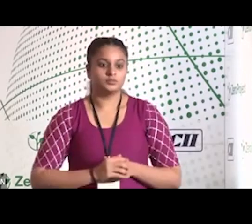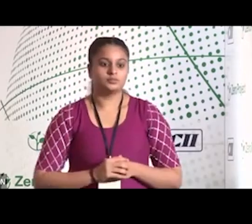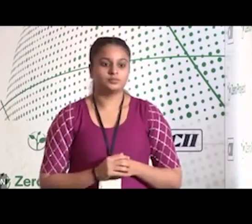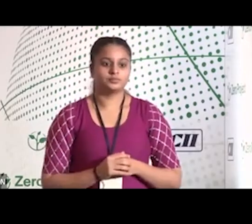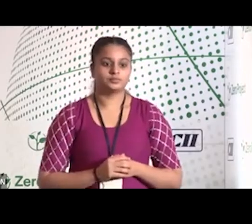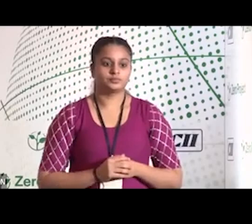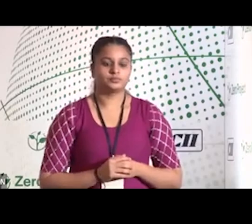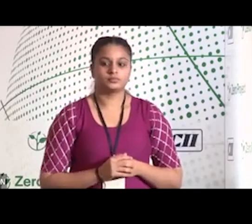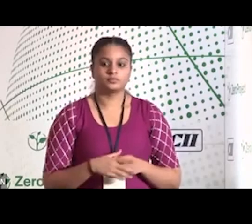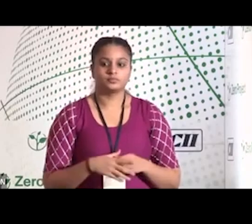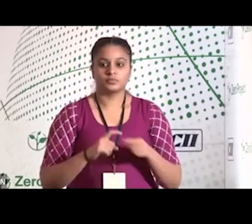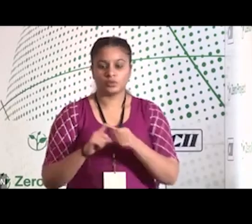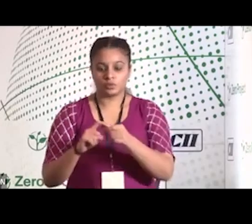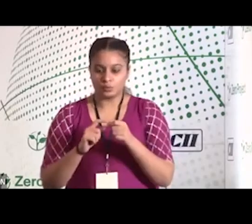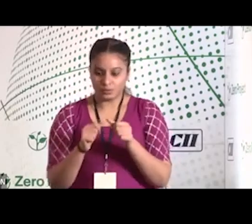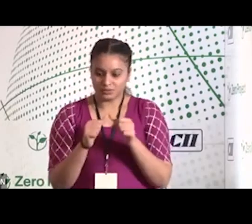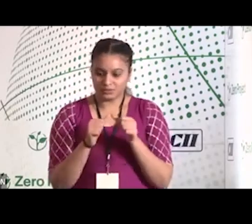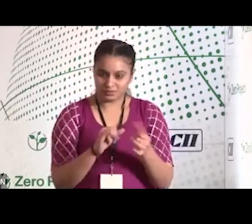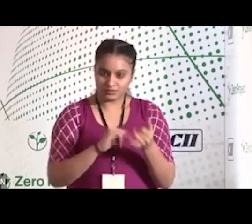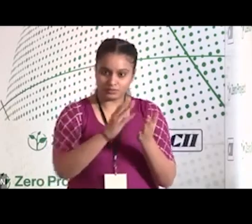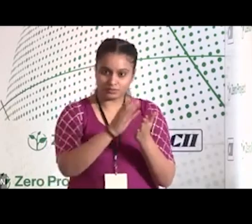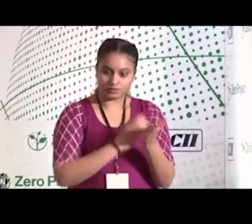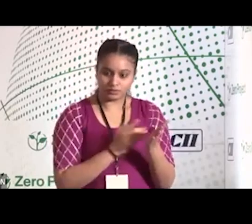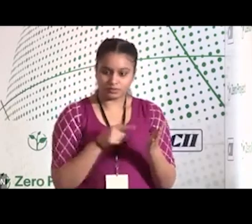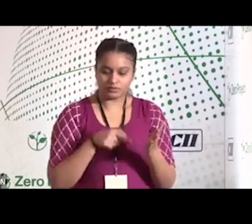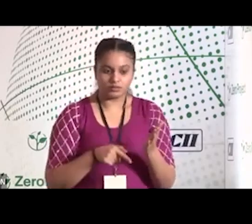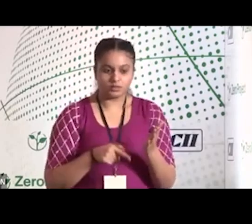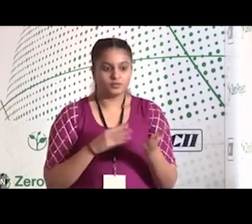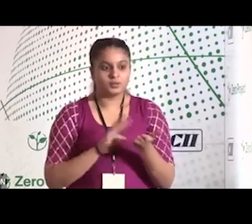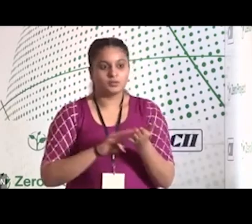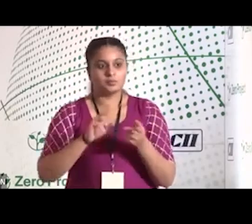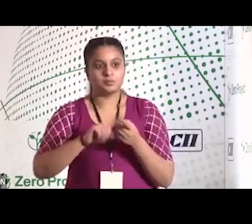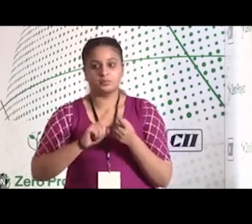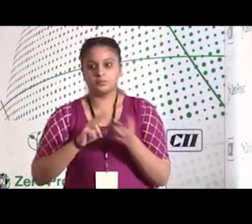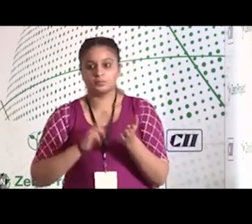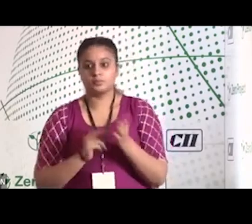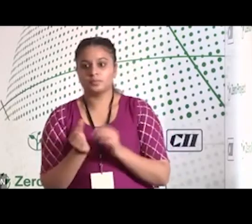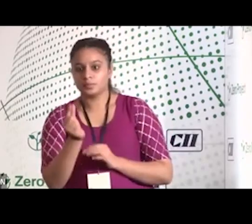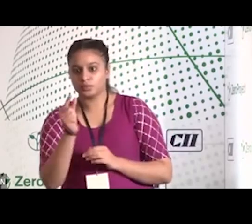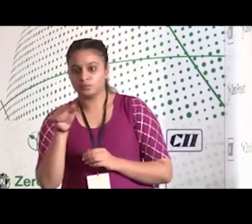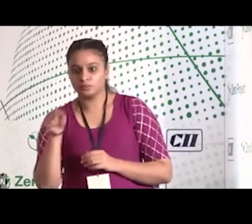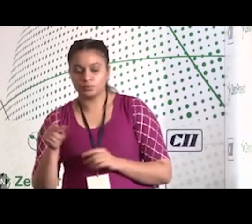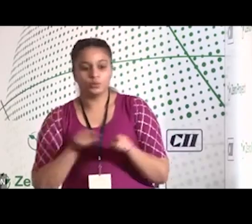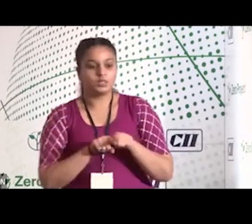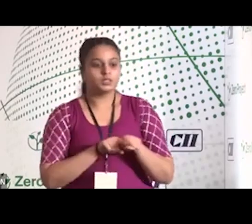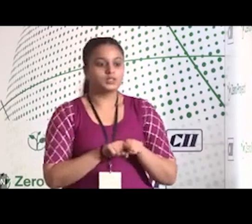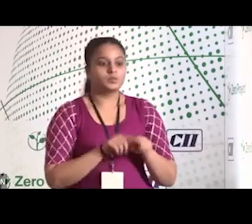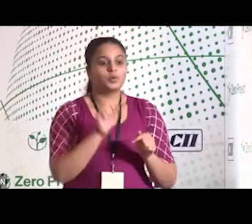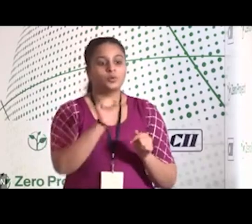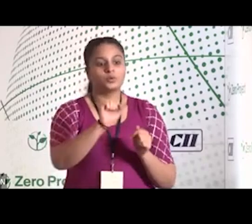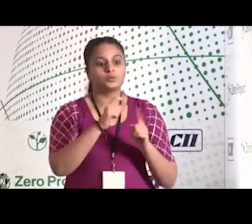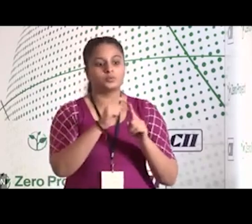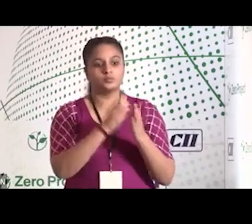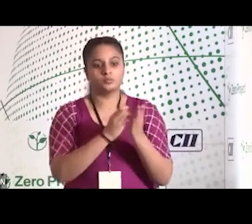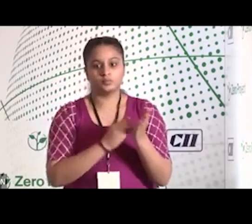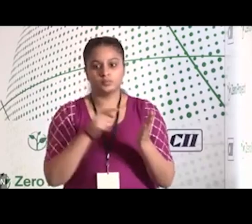being given a question and answer session with me, know who is an exemplar in your program.